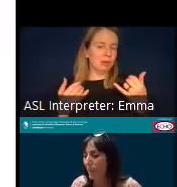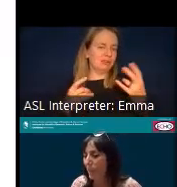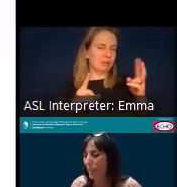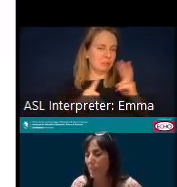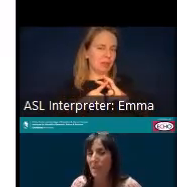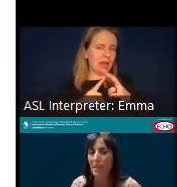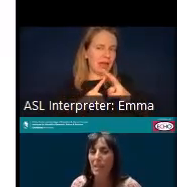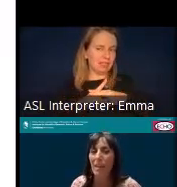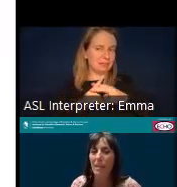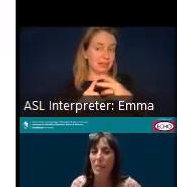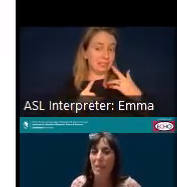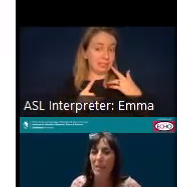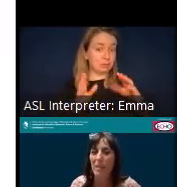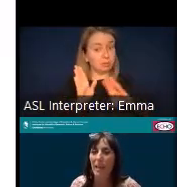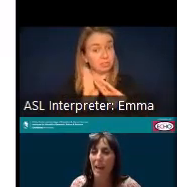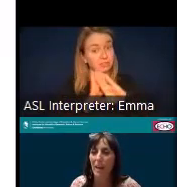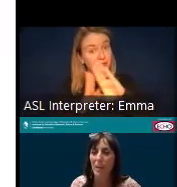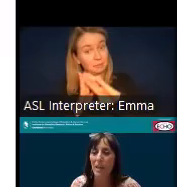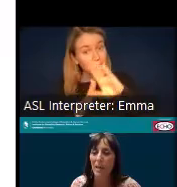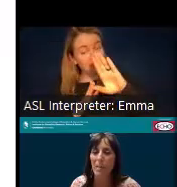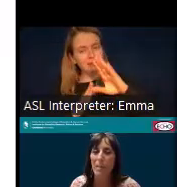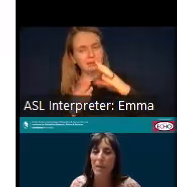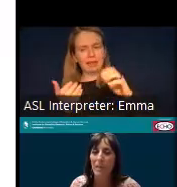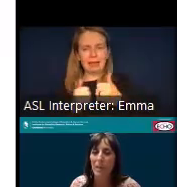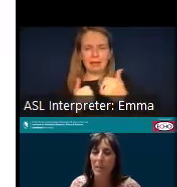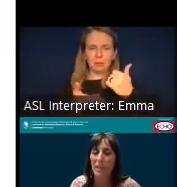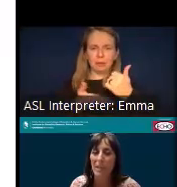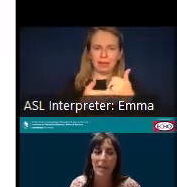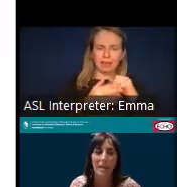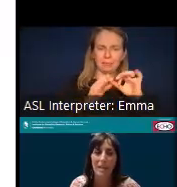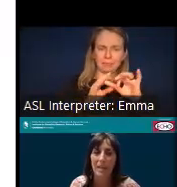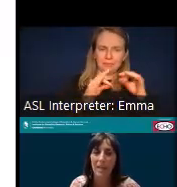development, as well as, how do we help families understand